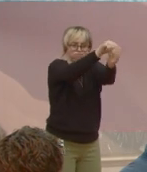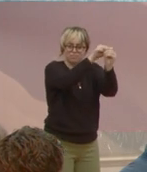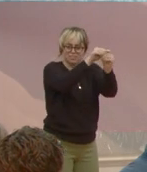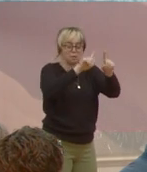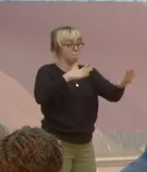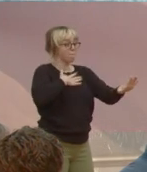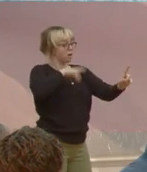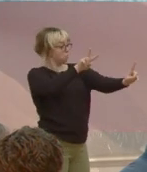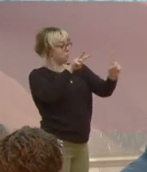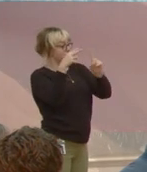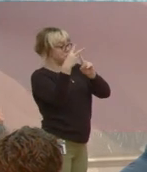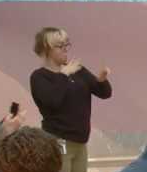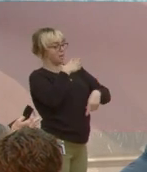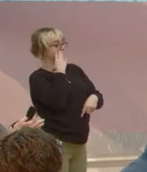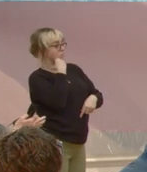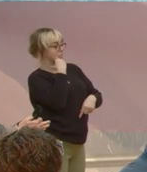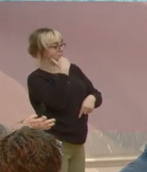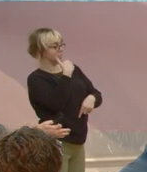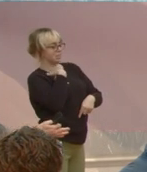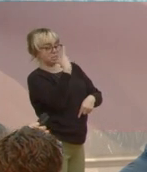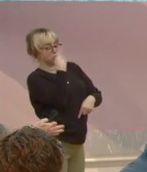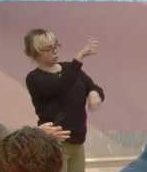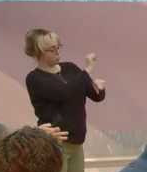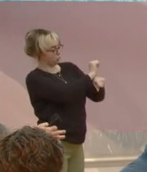consider this my experience I see. When you guys come inside